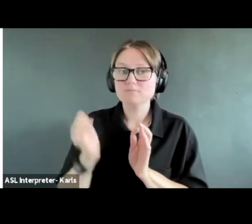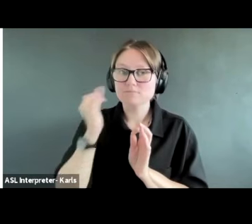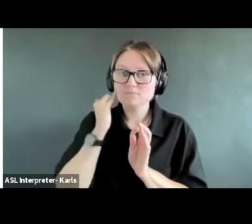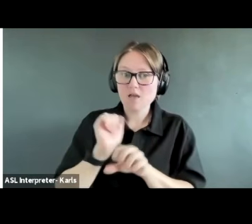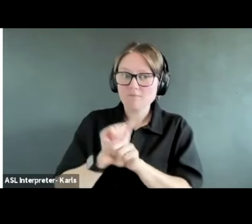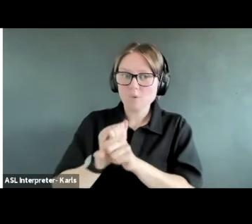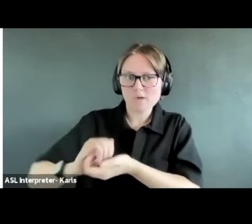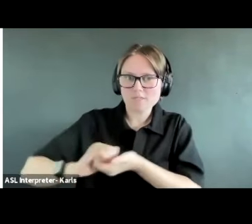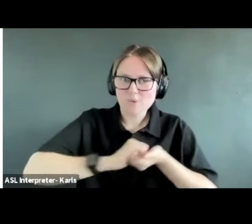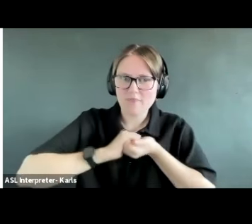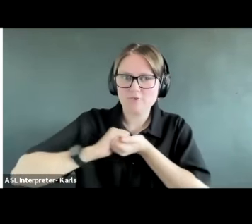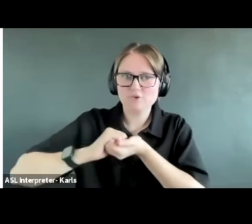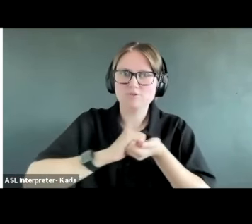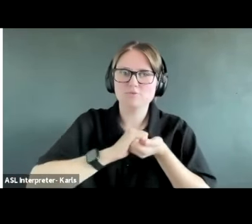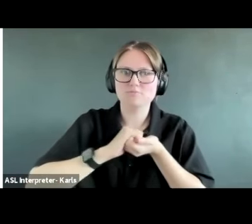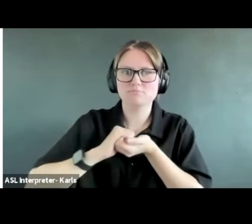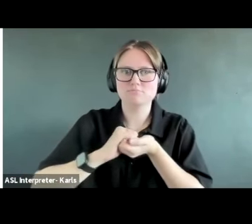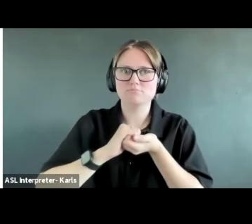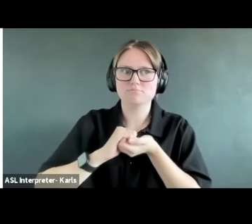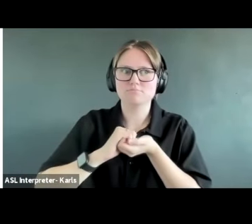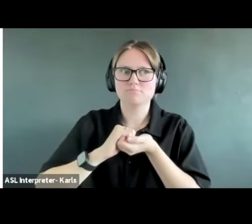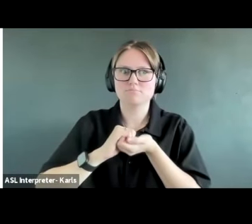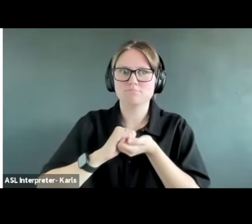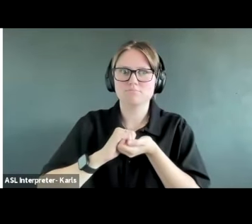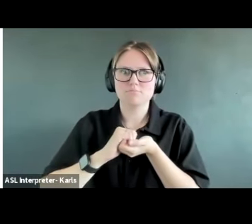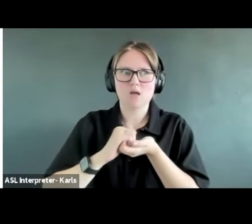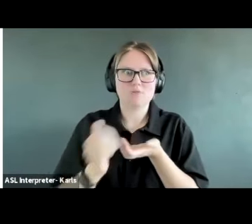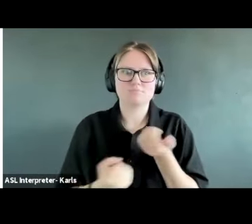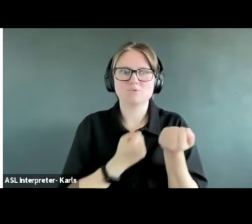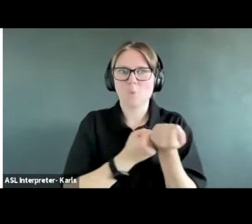it supports the resources for parents with disabilities